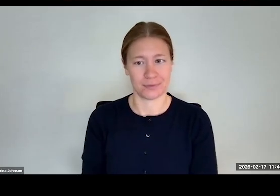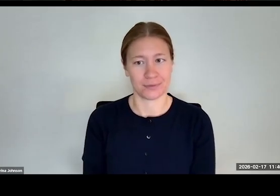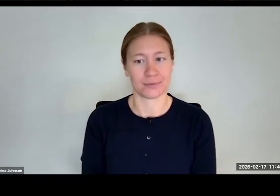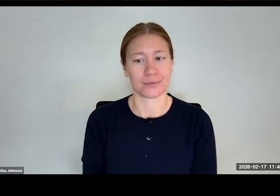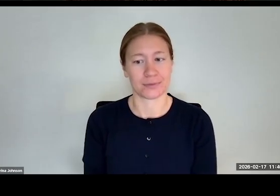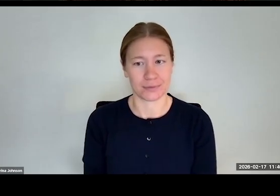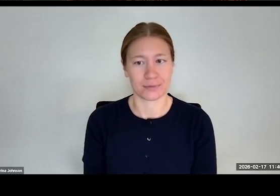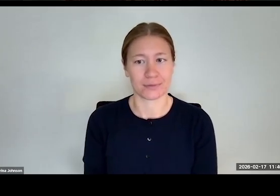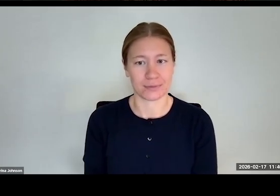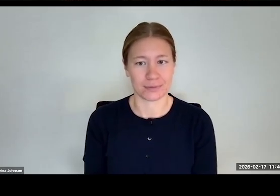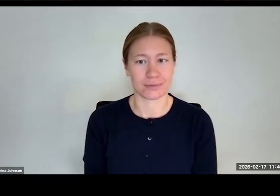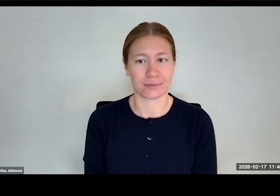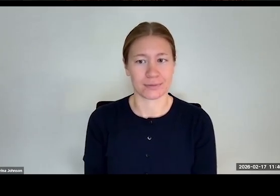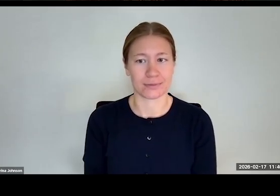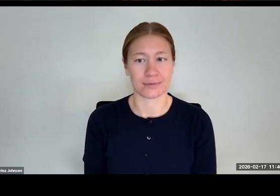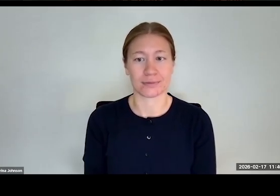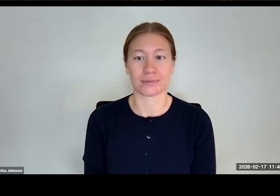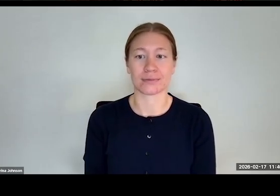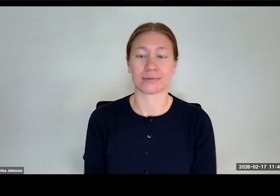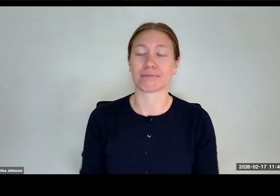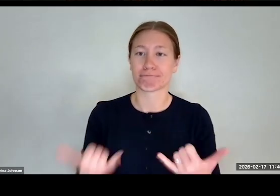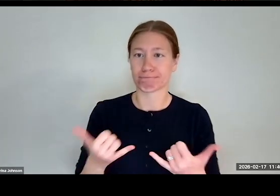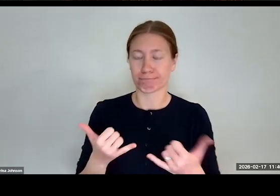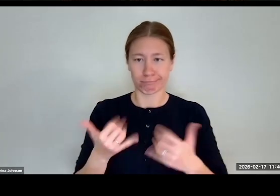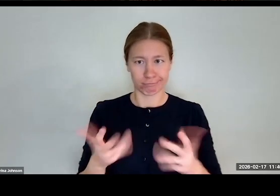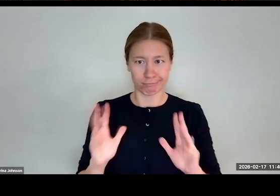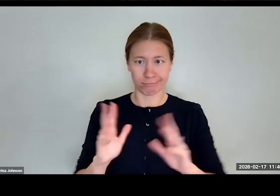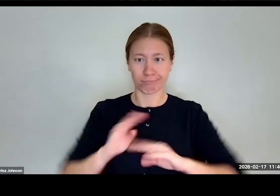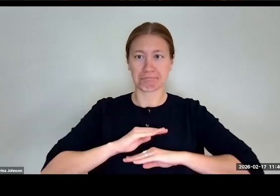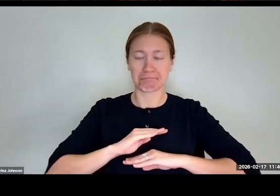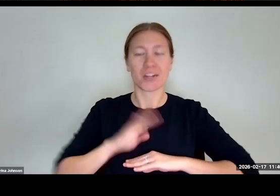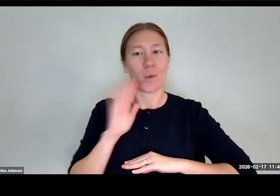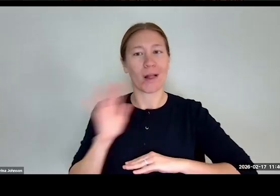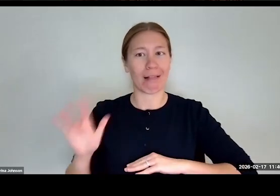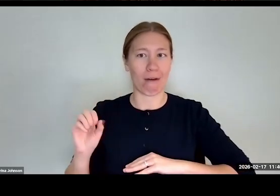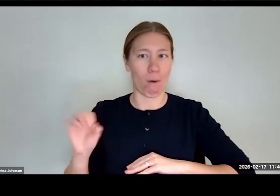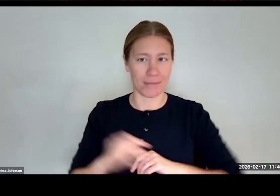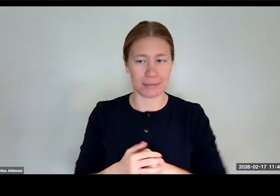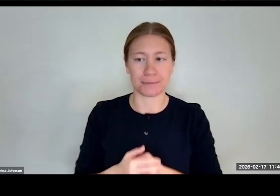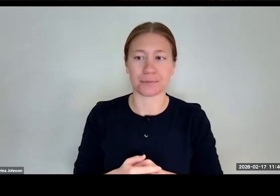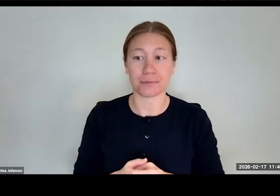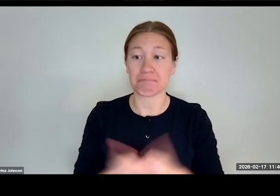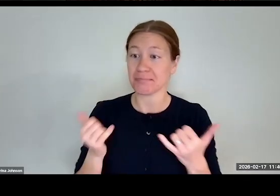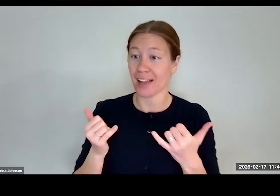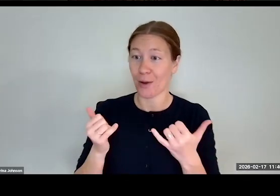All right, and when I'm done and happy with that, I'll click away. And now I have no missing slide titles.